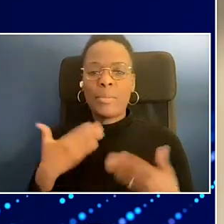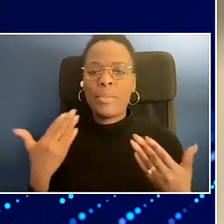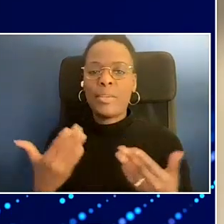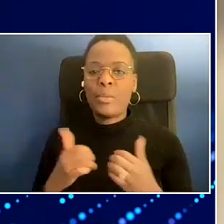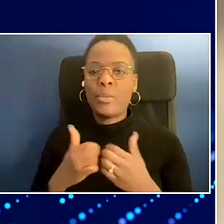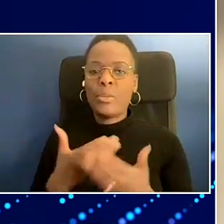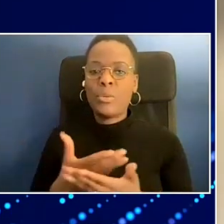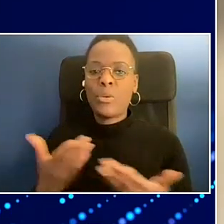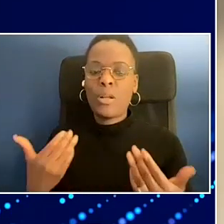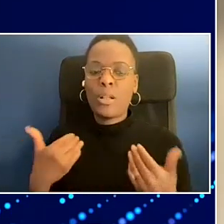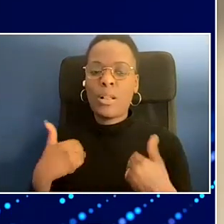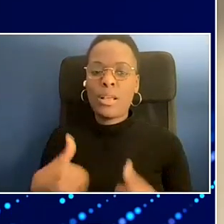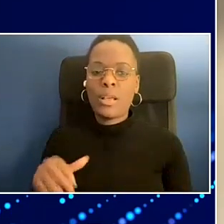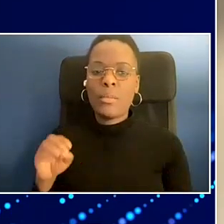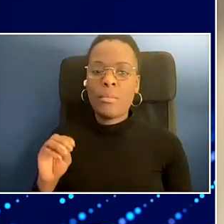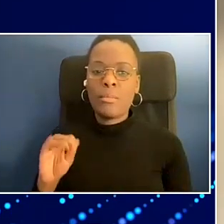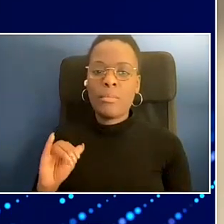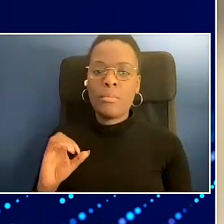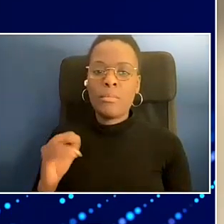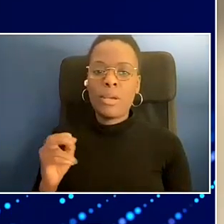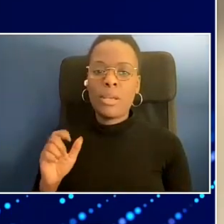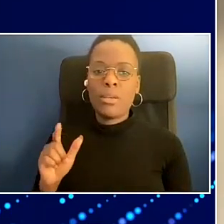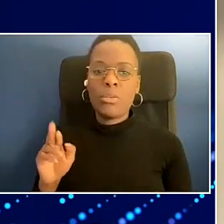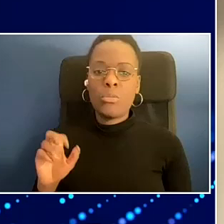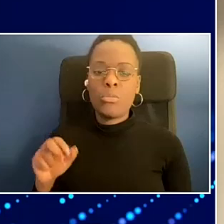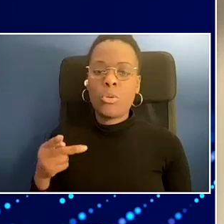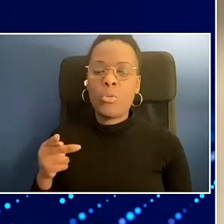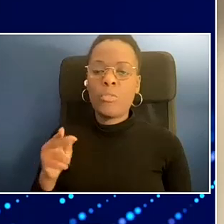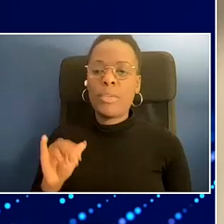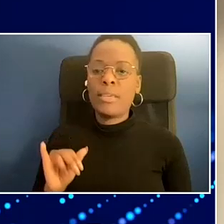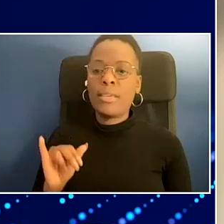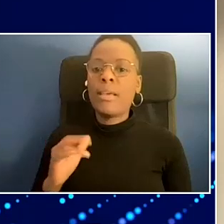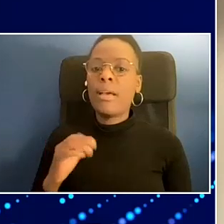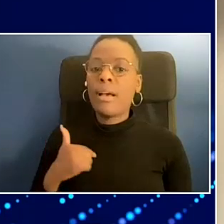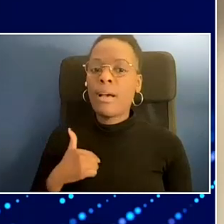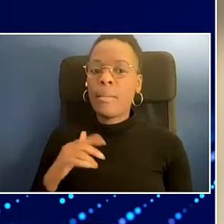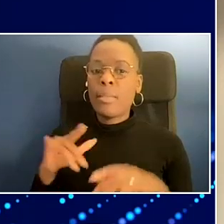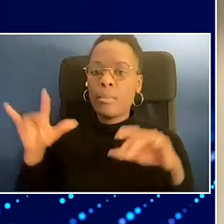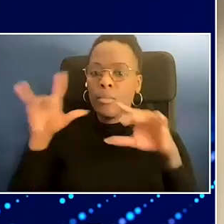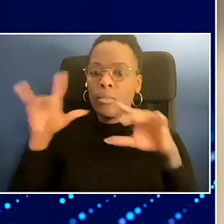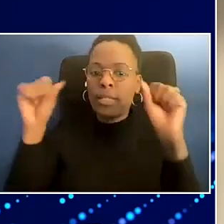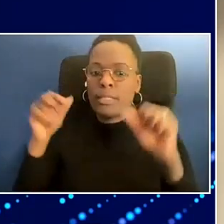as the president of Hilbert College, which is located in the Southtowns of Buffalo,